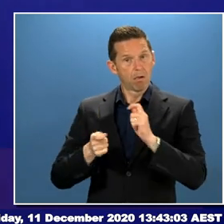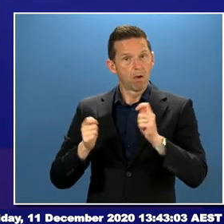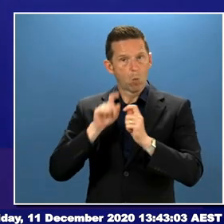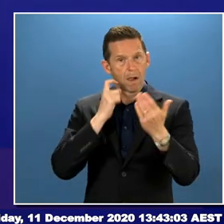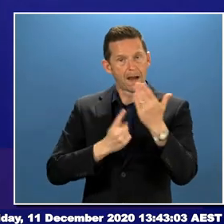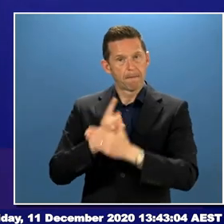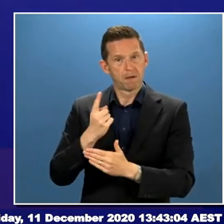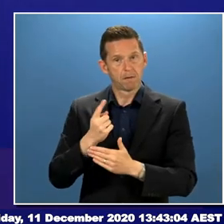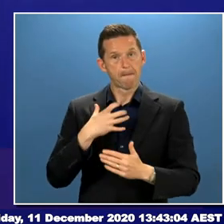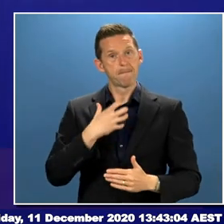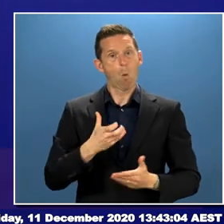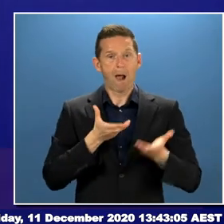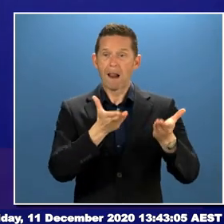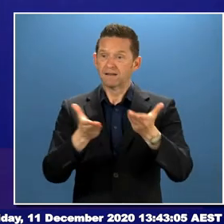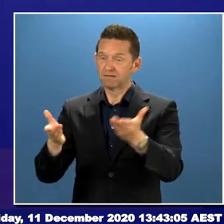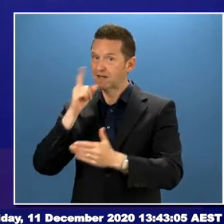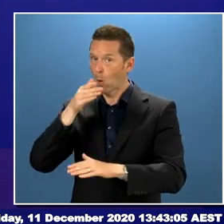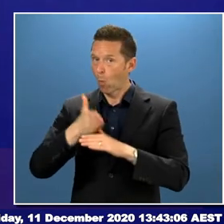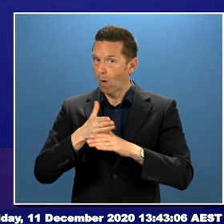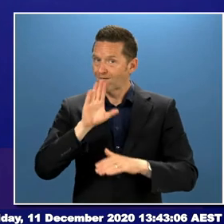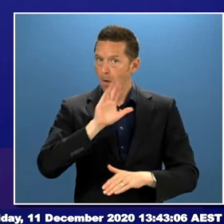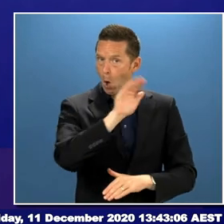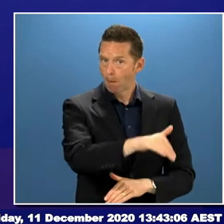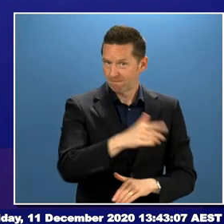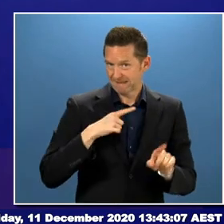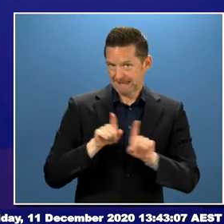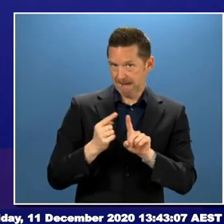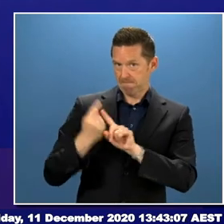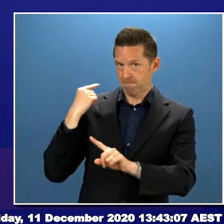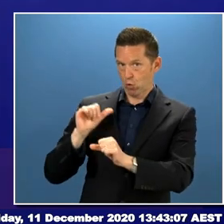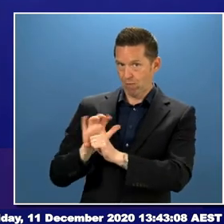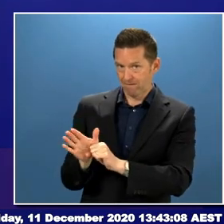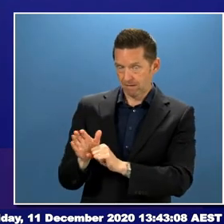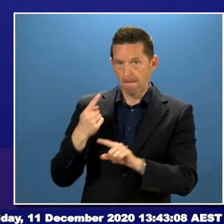work remotely, and to take advantage of flexible work arrangements, might well